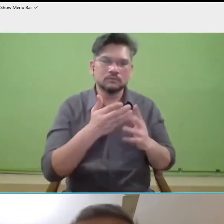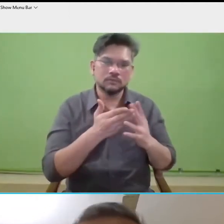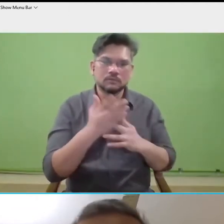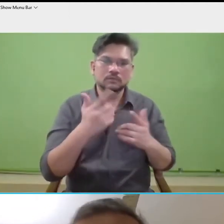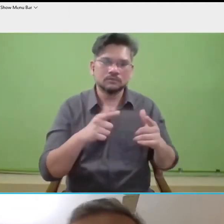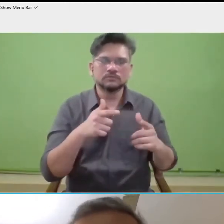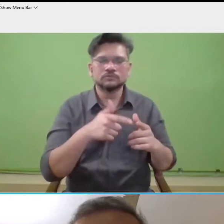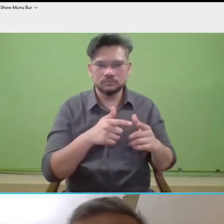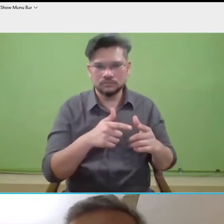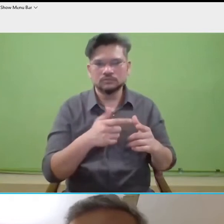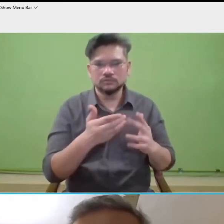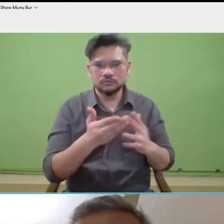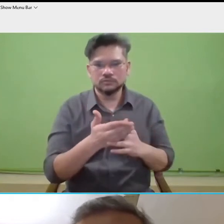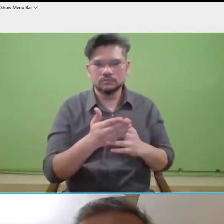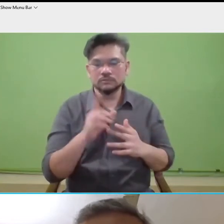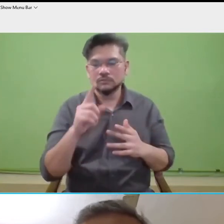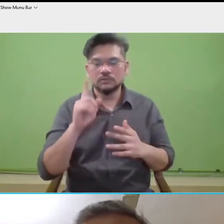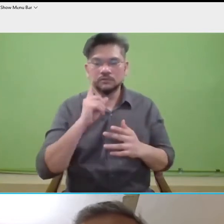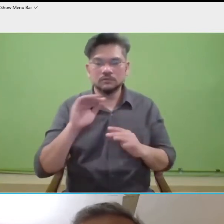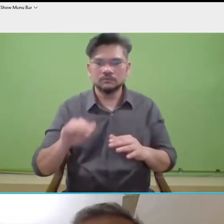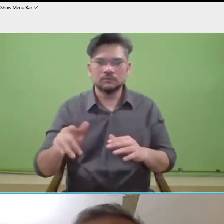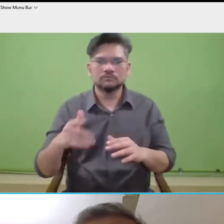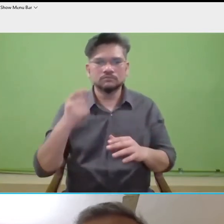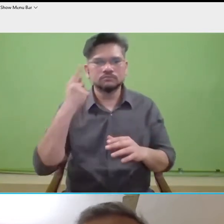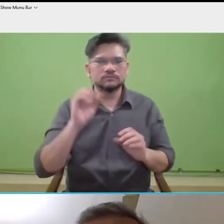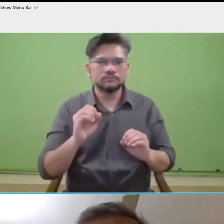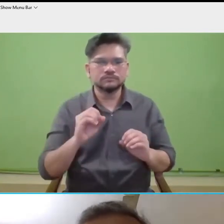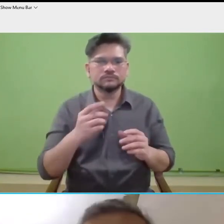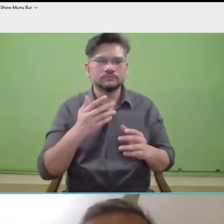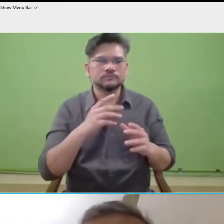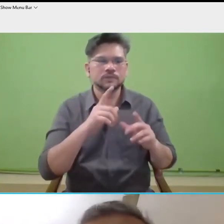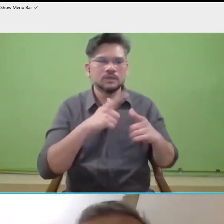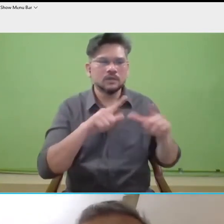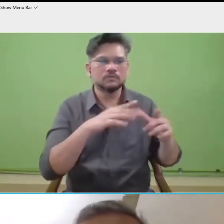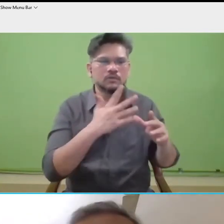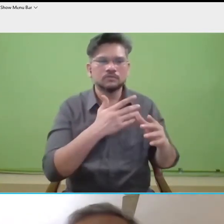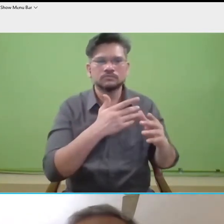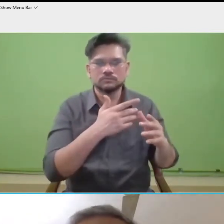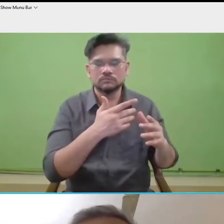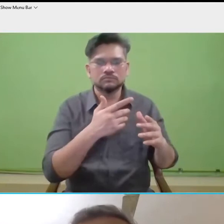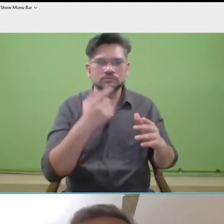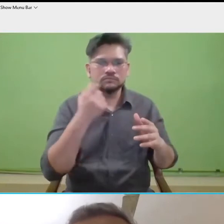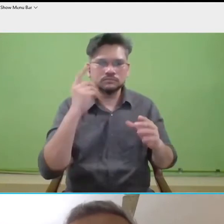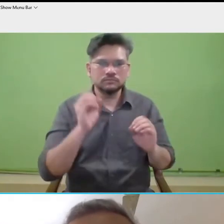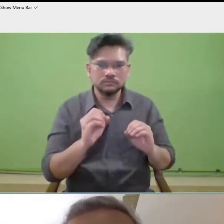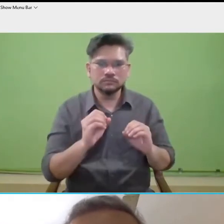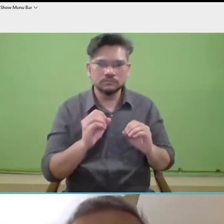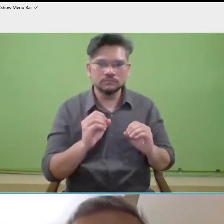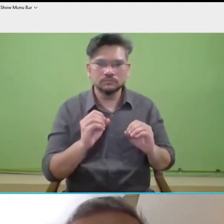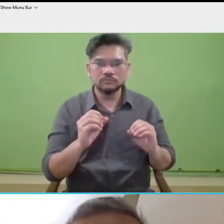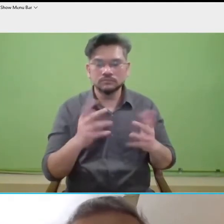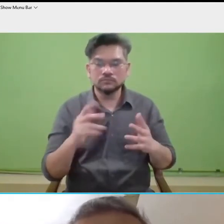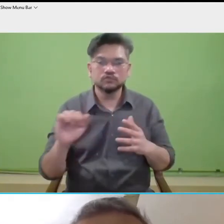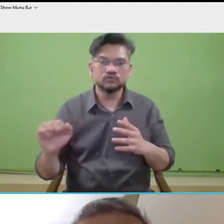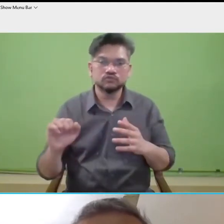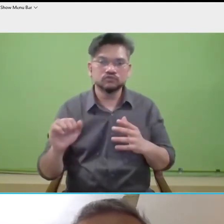child is actually deprived of that so in fact the morality is bound to be different okay